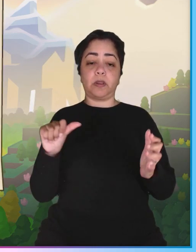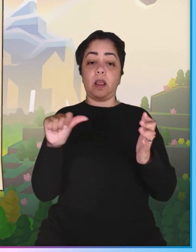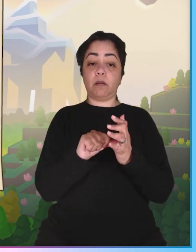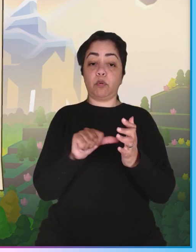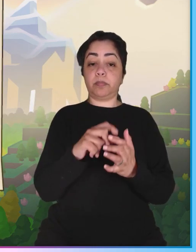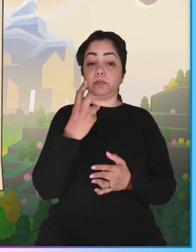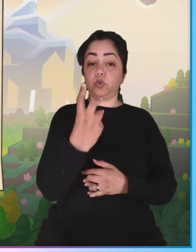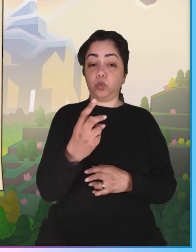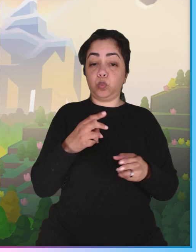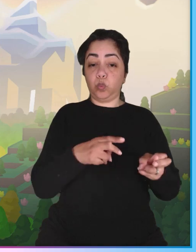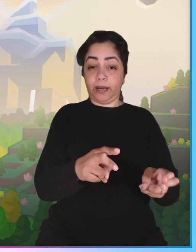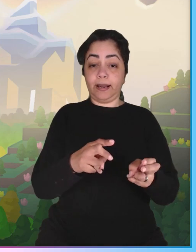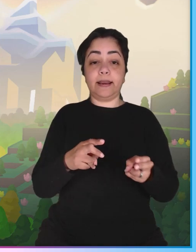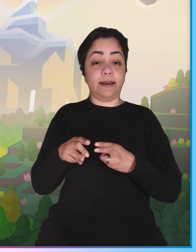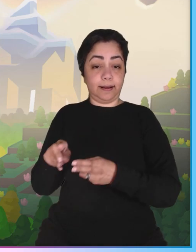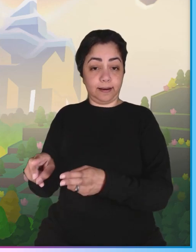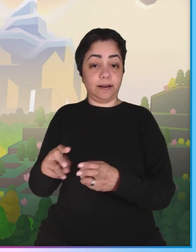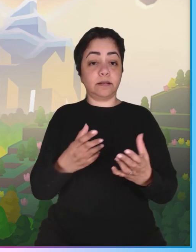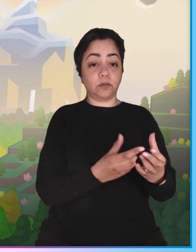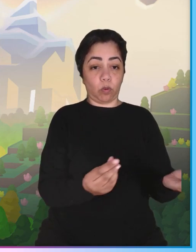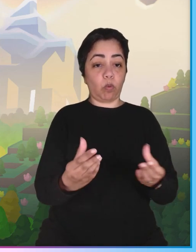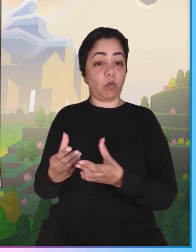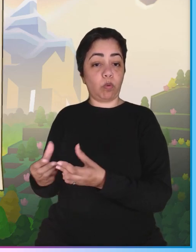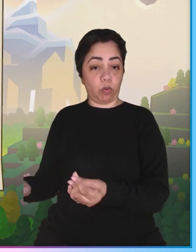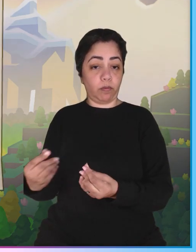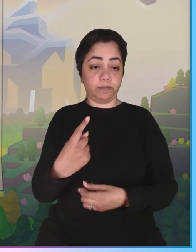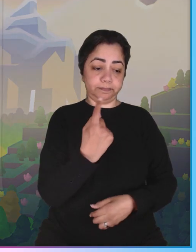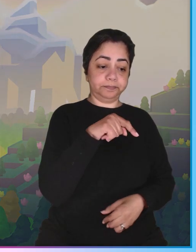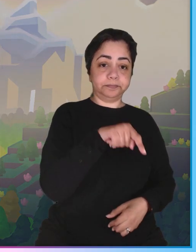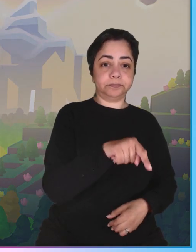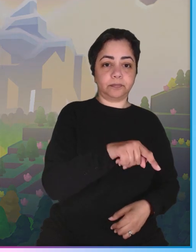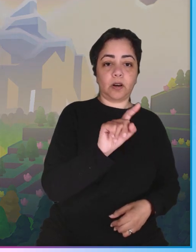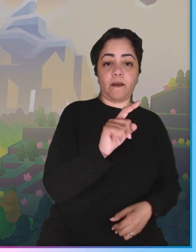where they can set a few basic accessibility options before they jump into gameplay.